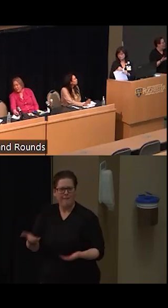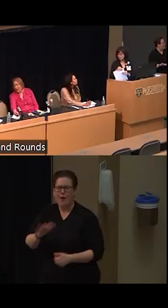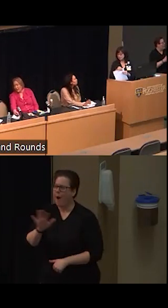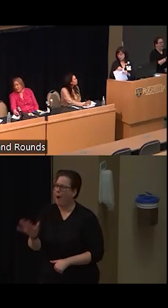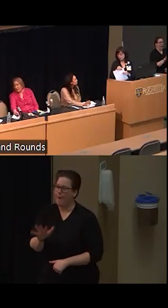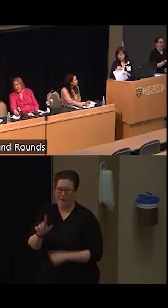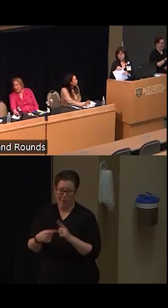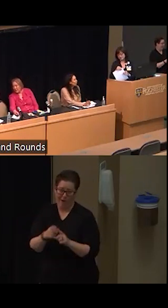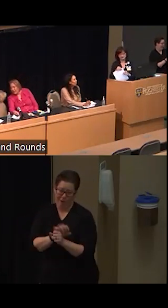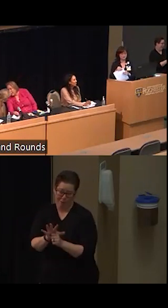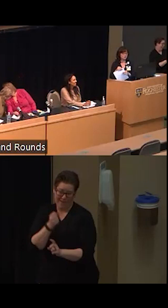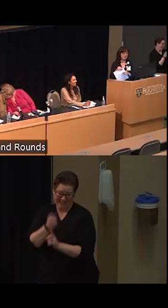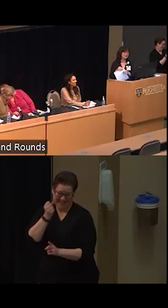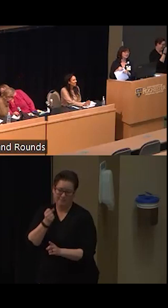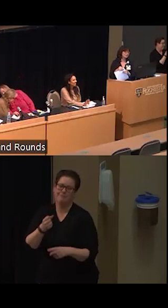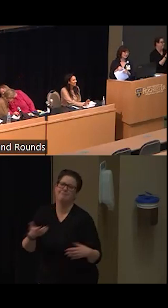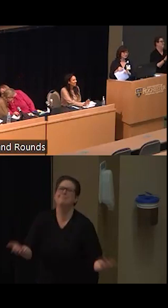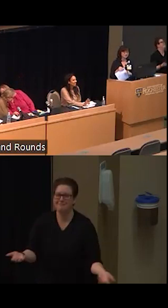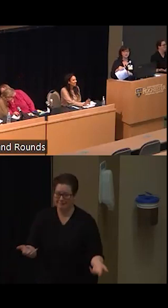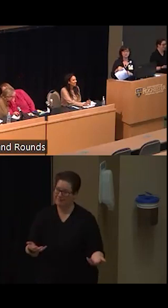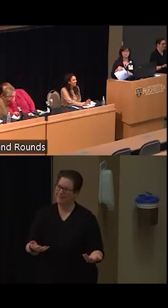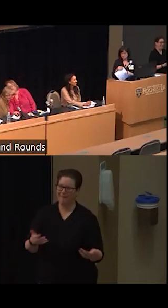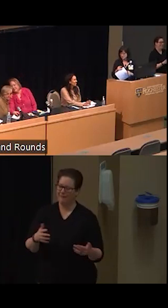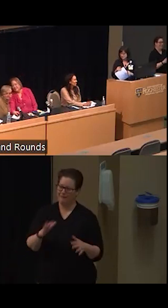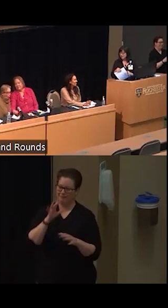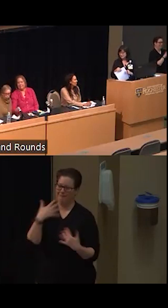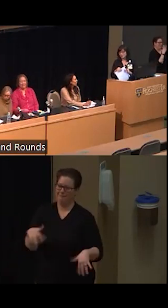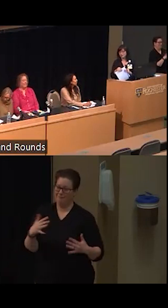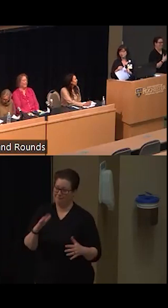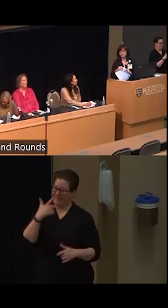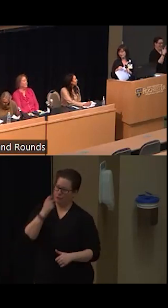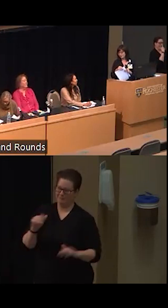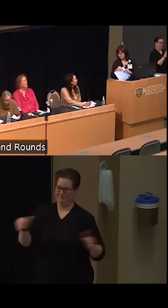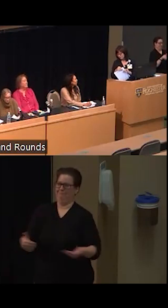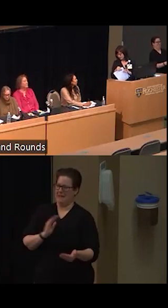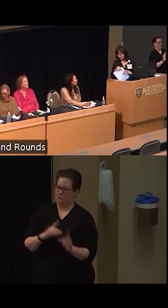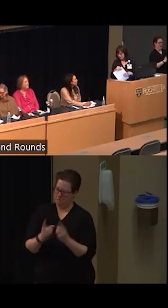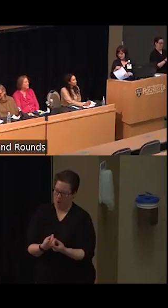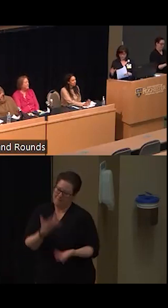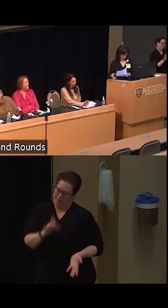the coped pandemic so quite an introduction to our department so we have been very very lucky to have